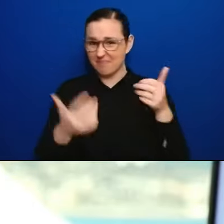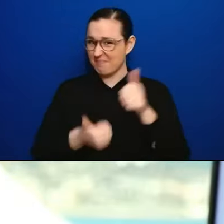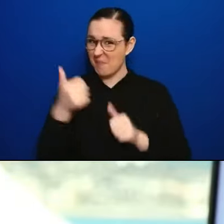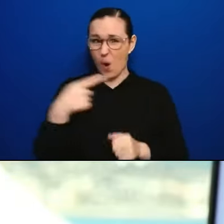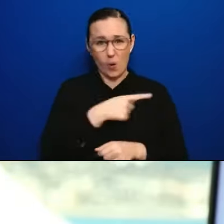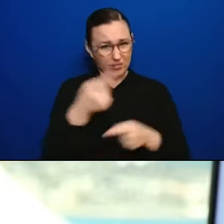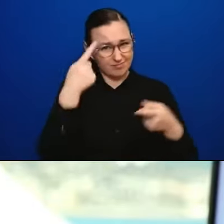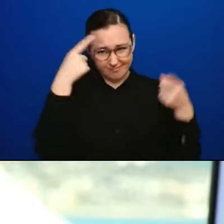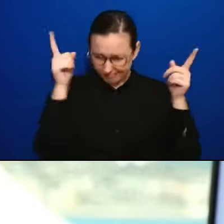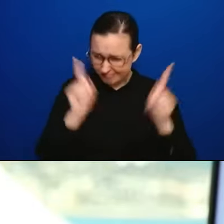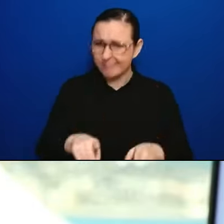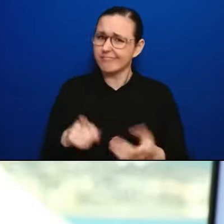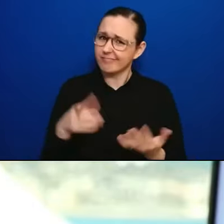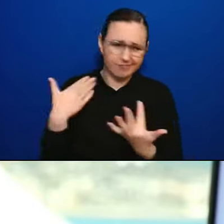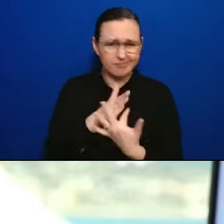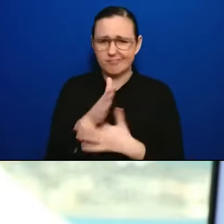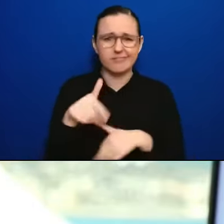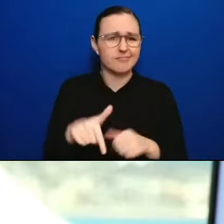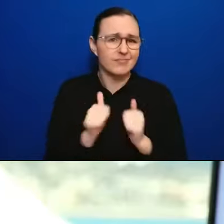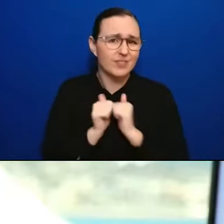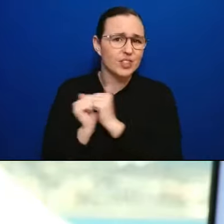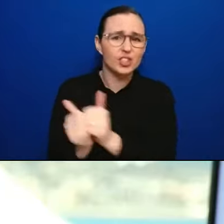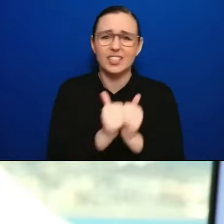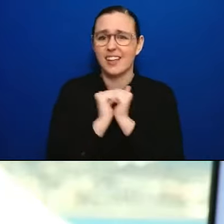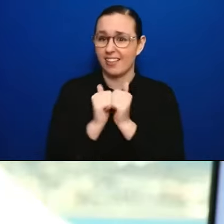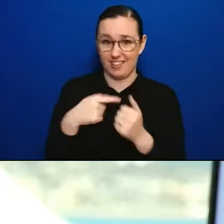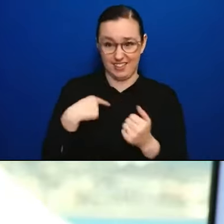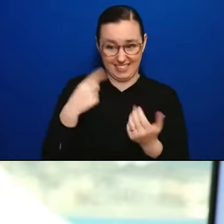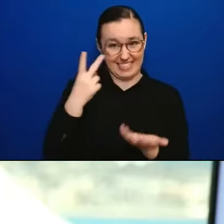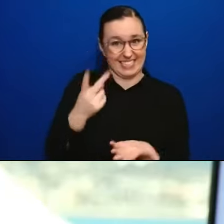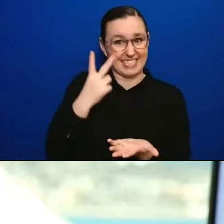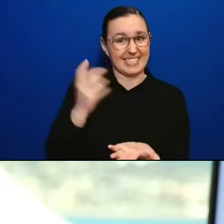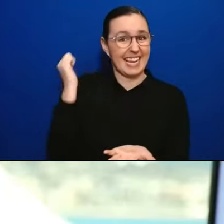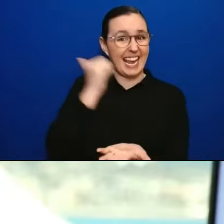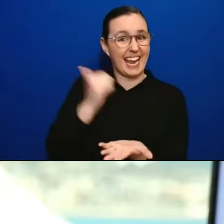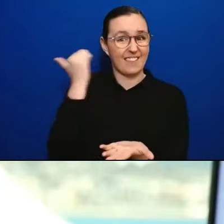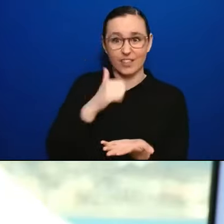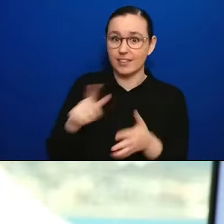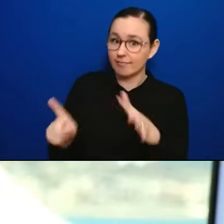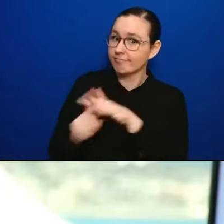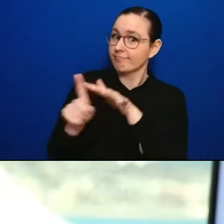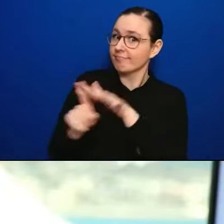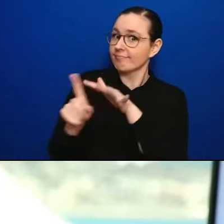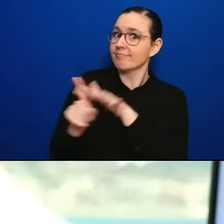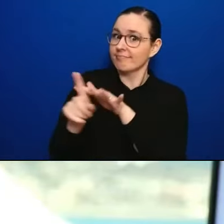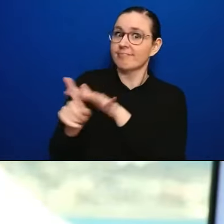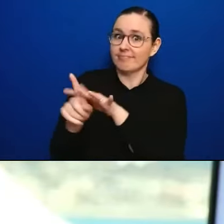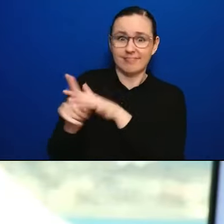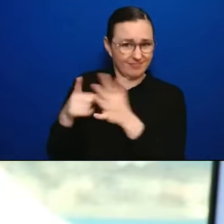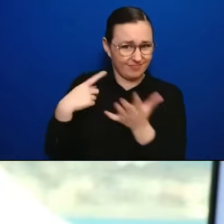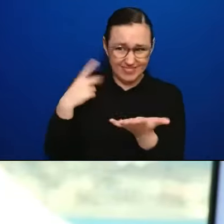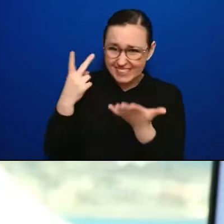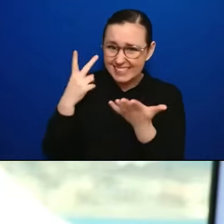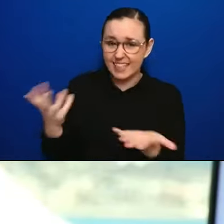extraordinary amount of consensus in our joint effort and joint commitment to one another to help us get through this.